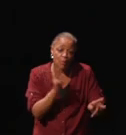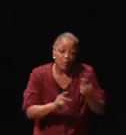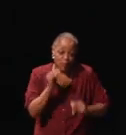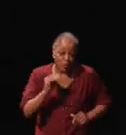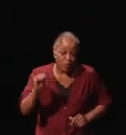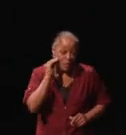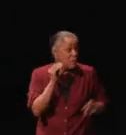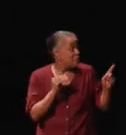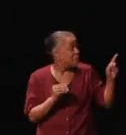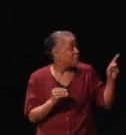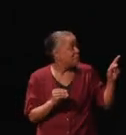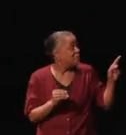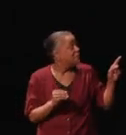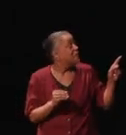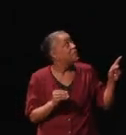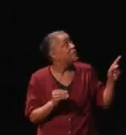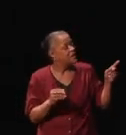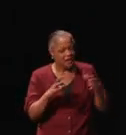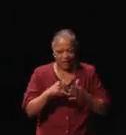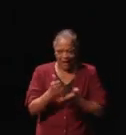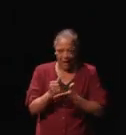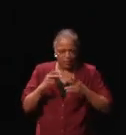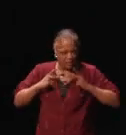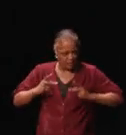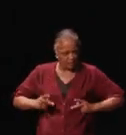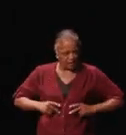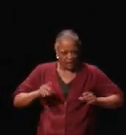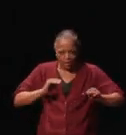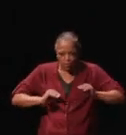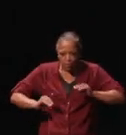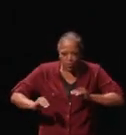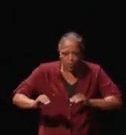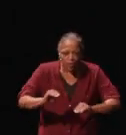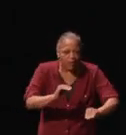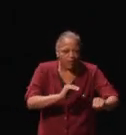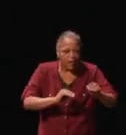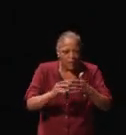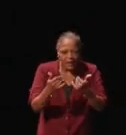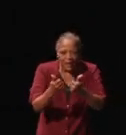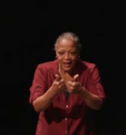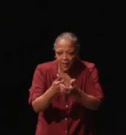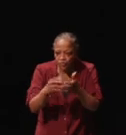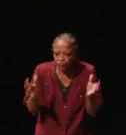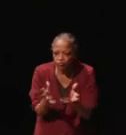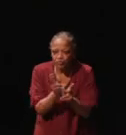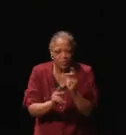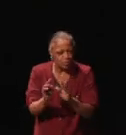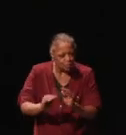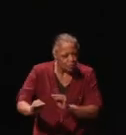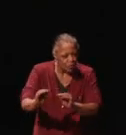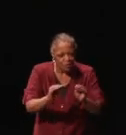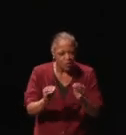And it's the physio benefits of moving and playing games to encourage people to do more.